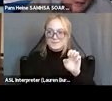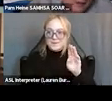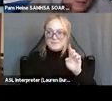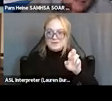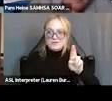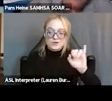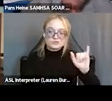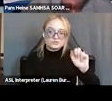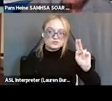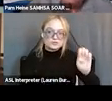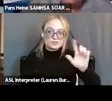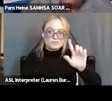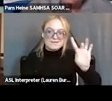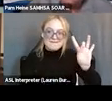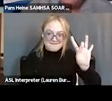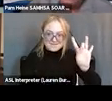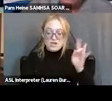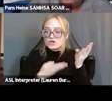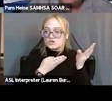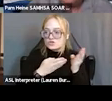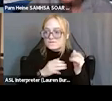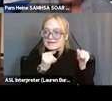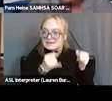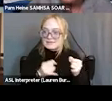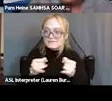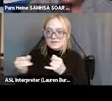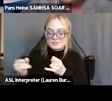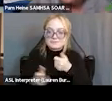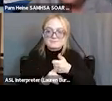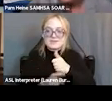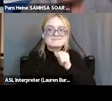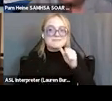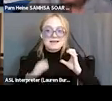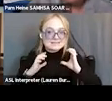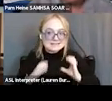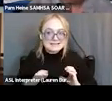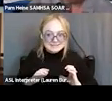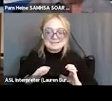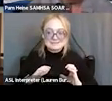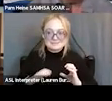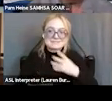on serving individuals who are non-citizens and immigrants. So that's gonna be a great topic.